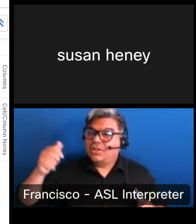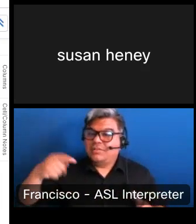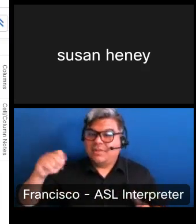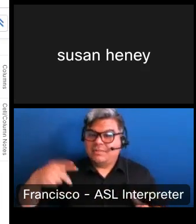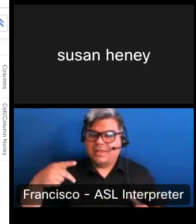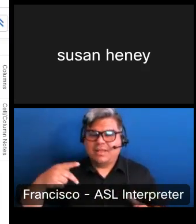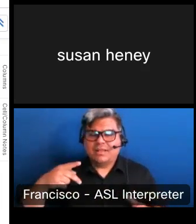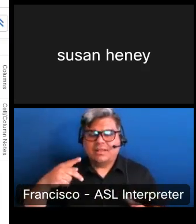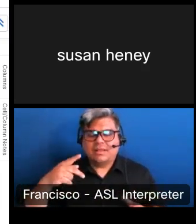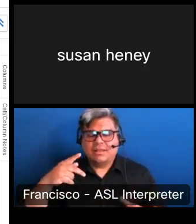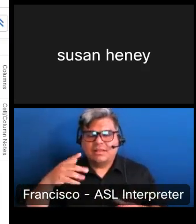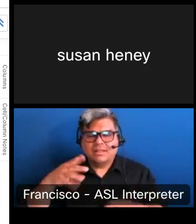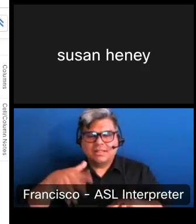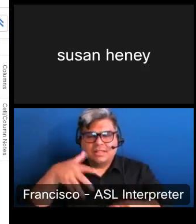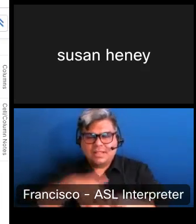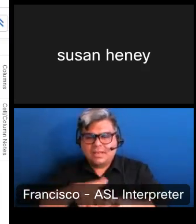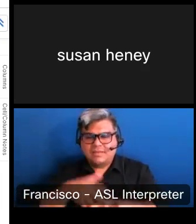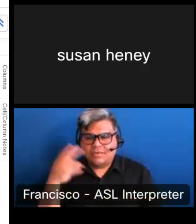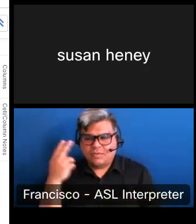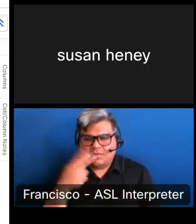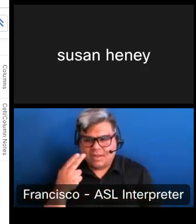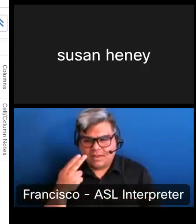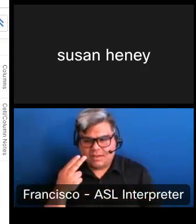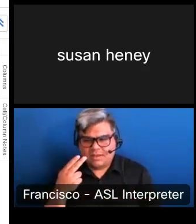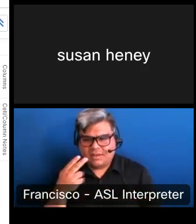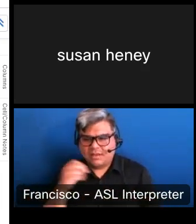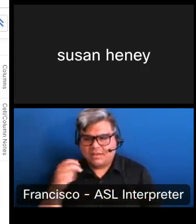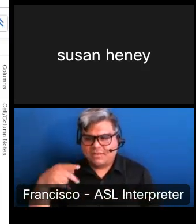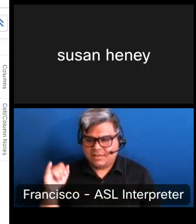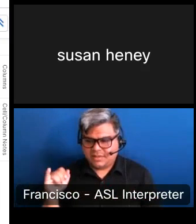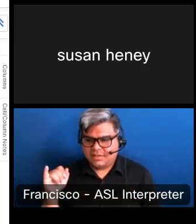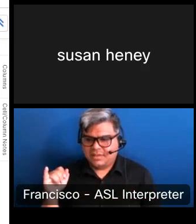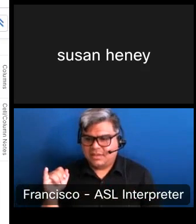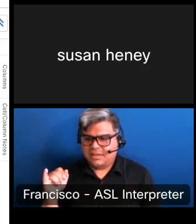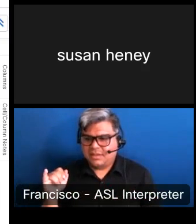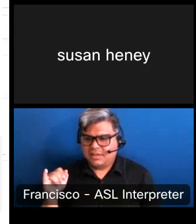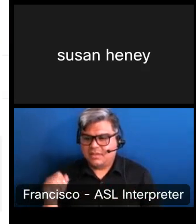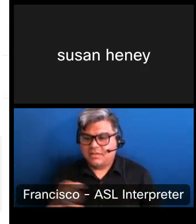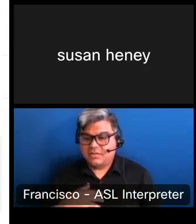Pacific Islanders, with Hawaii being the first. So again, we need to clear out our options here by